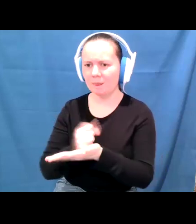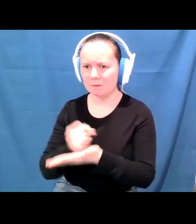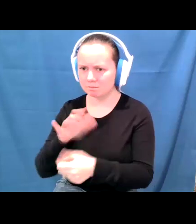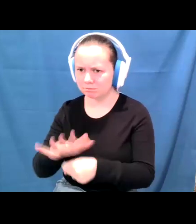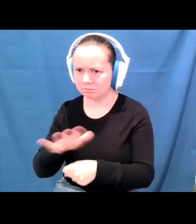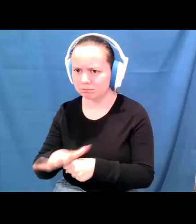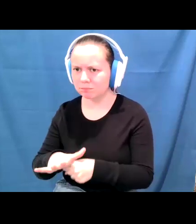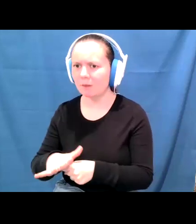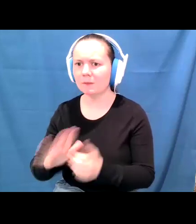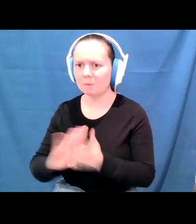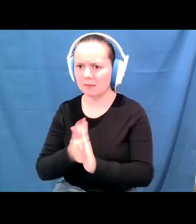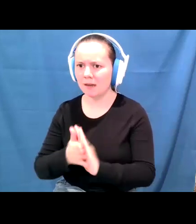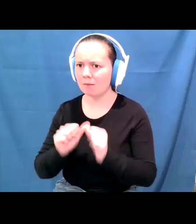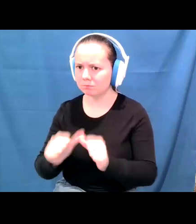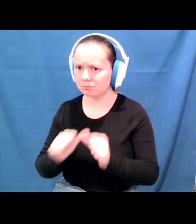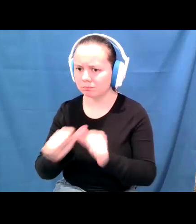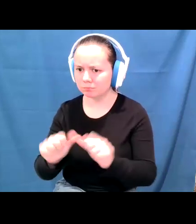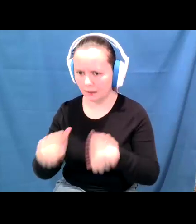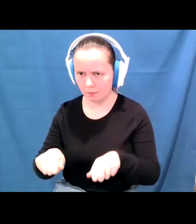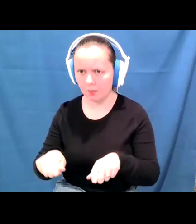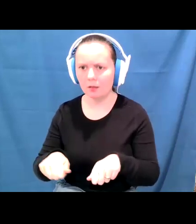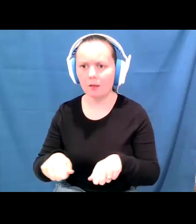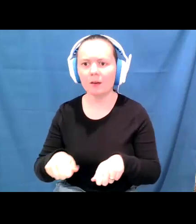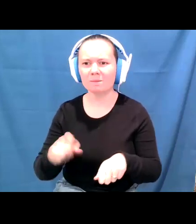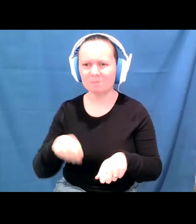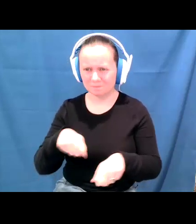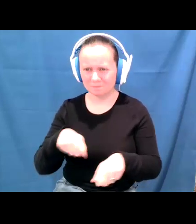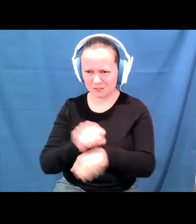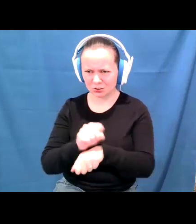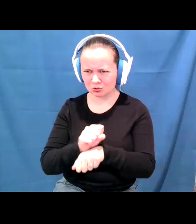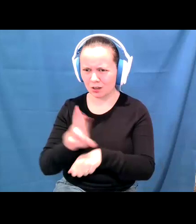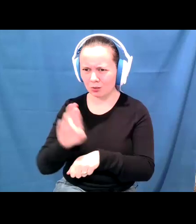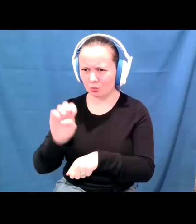These roles are too important for them not to be good jobs.